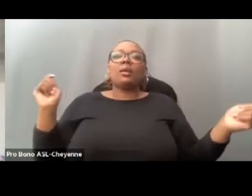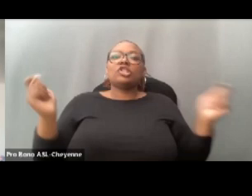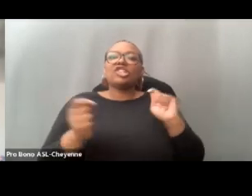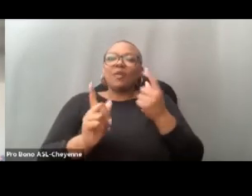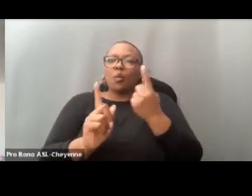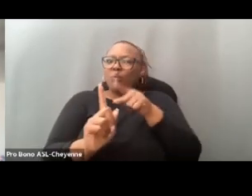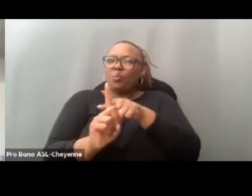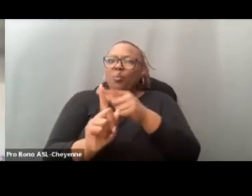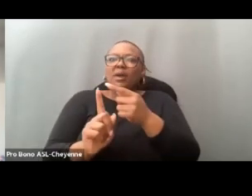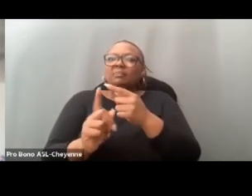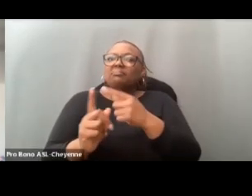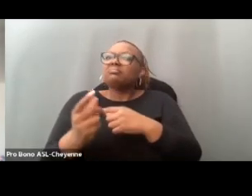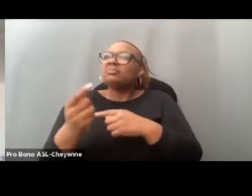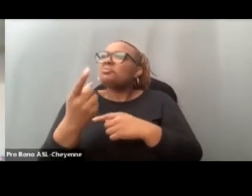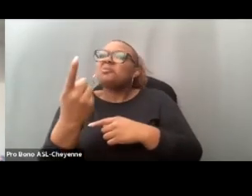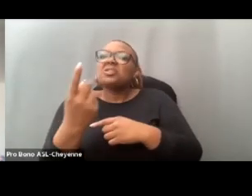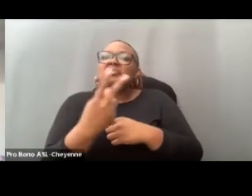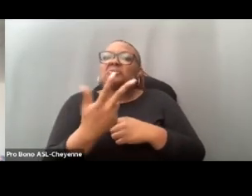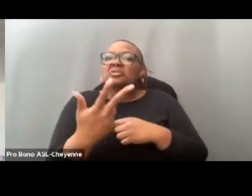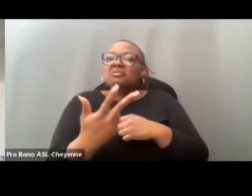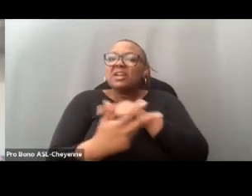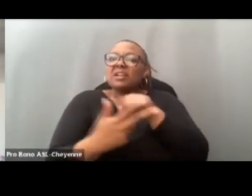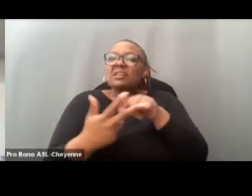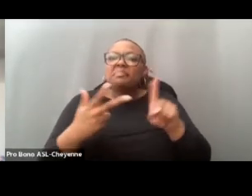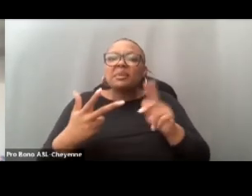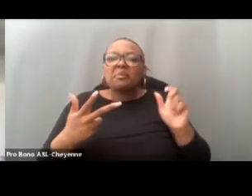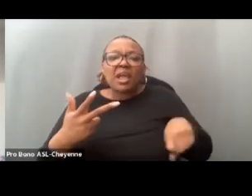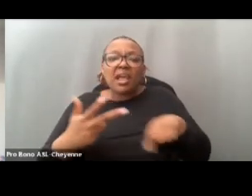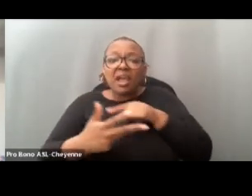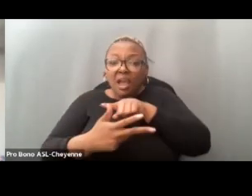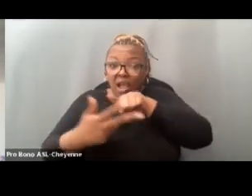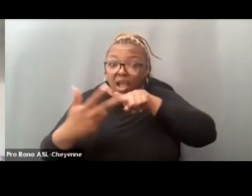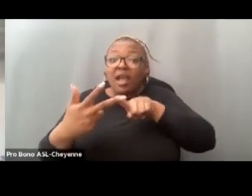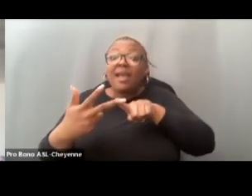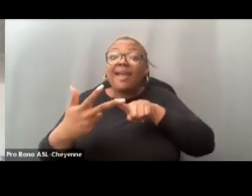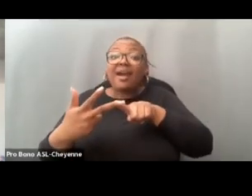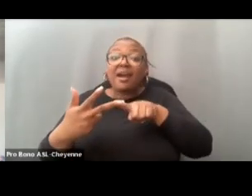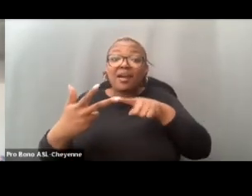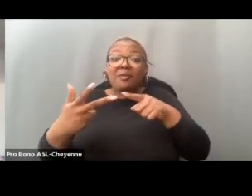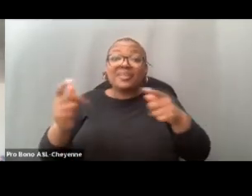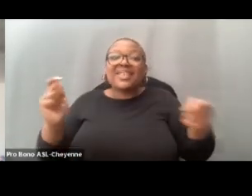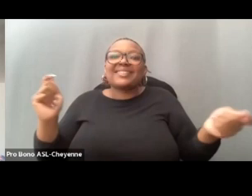maybe two people, maybe three people, but that's how change happens.